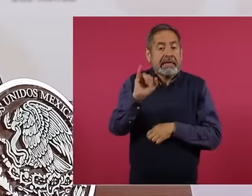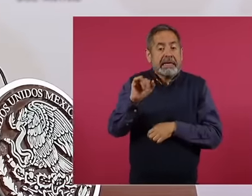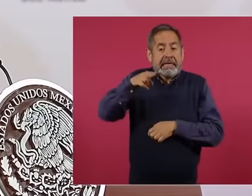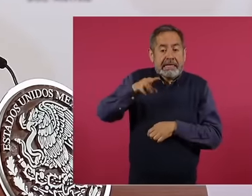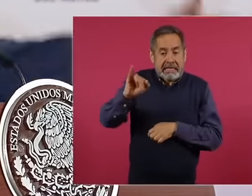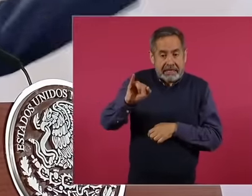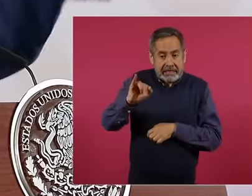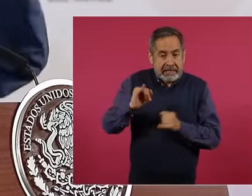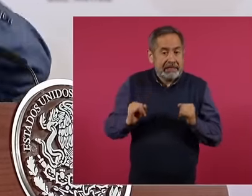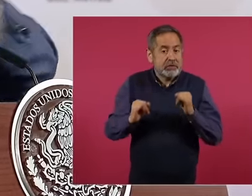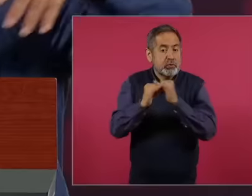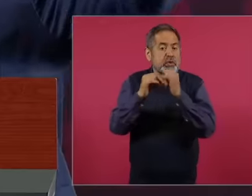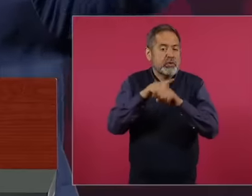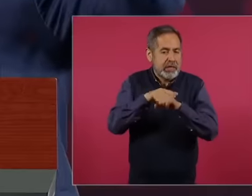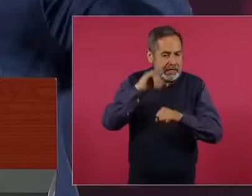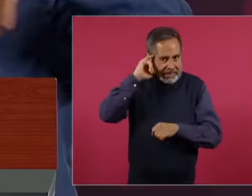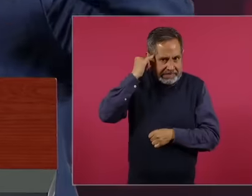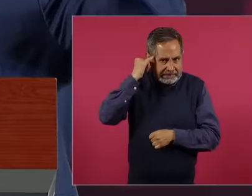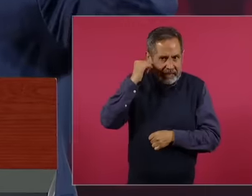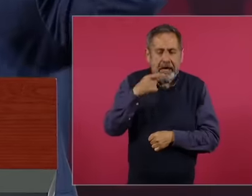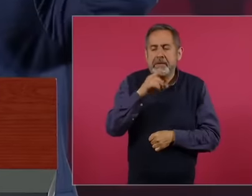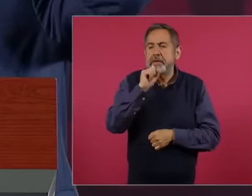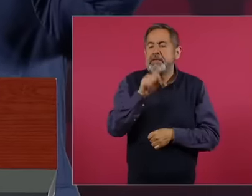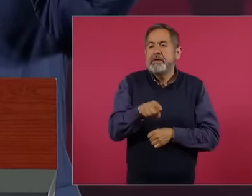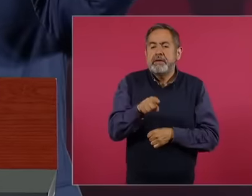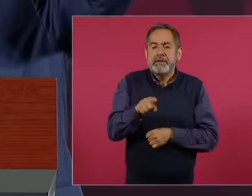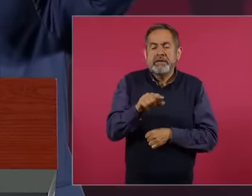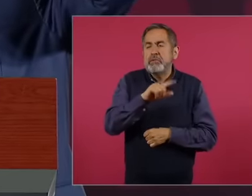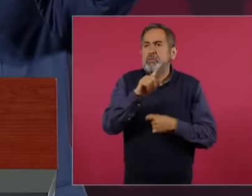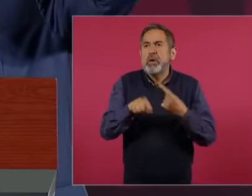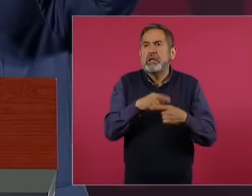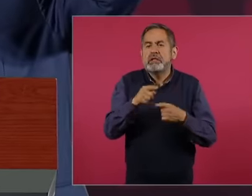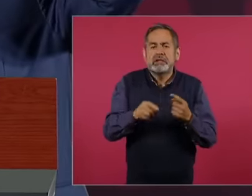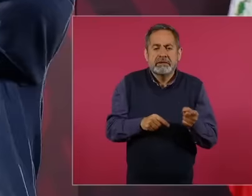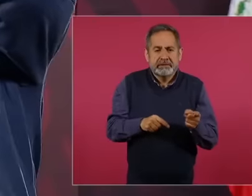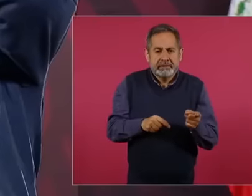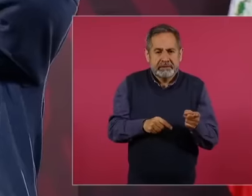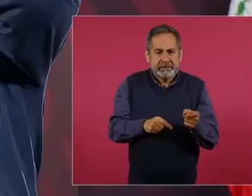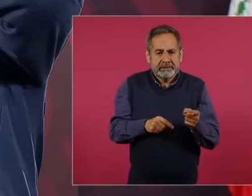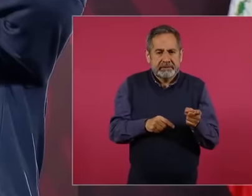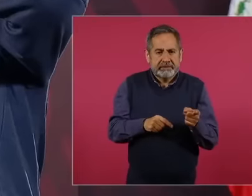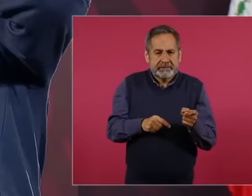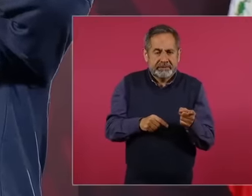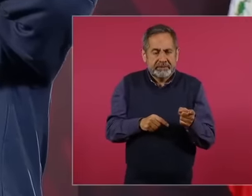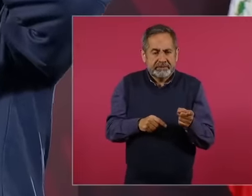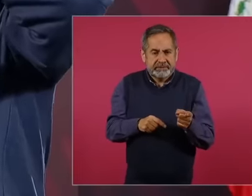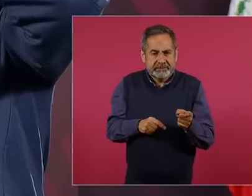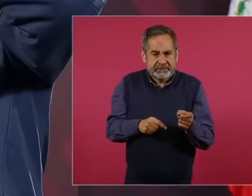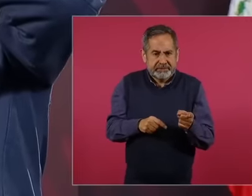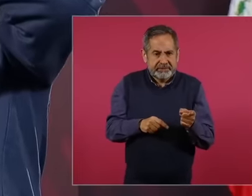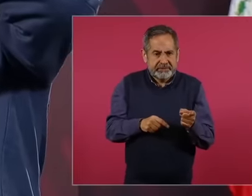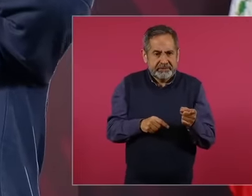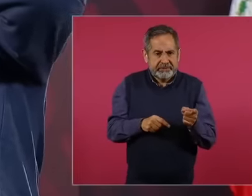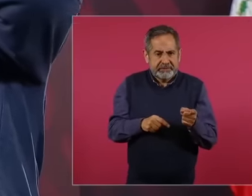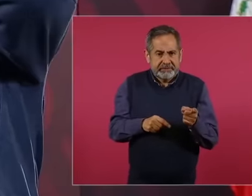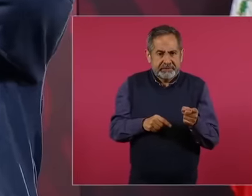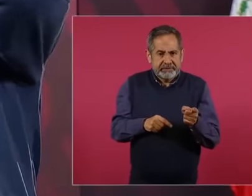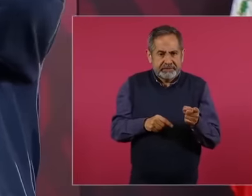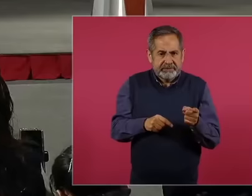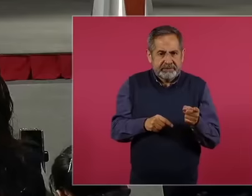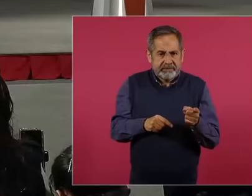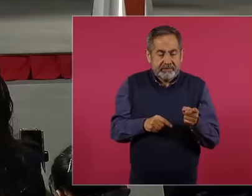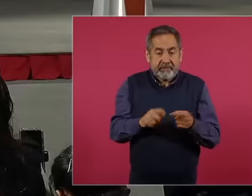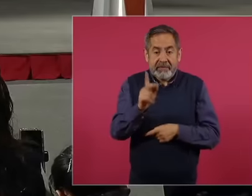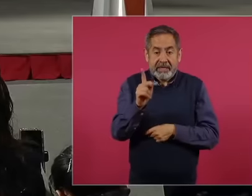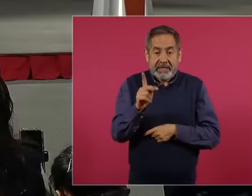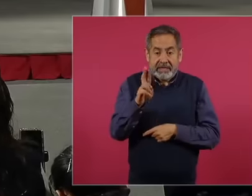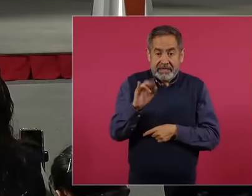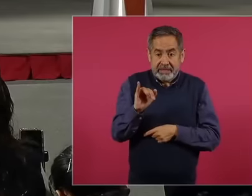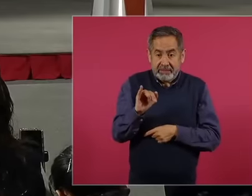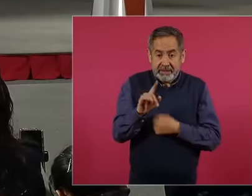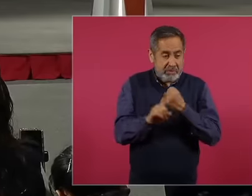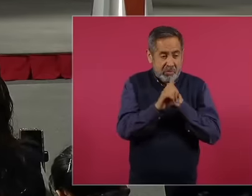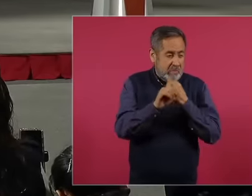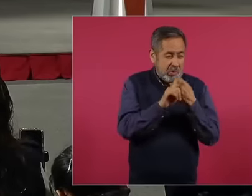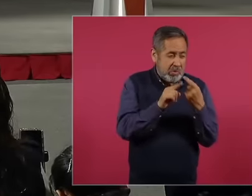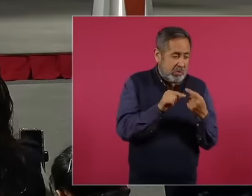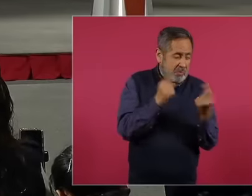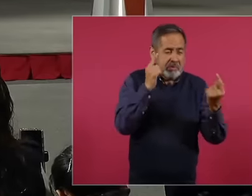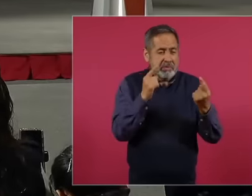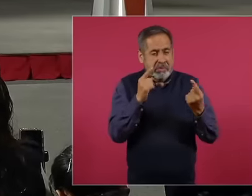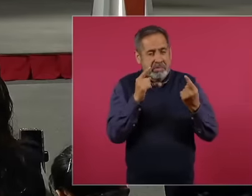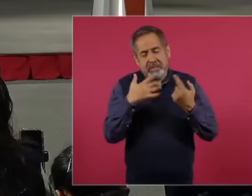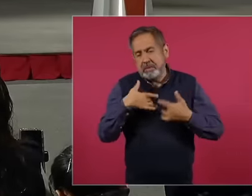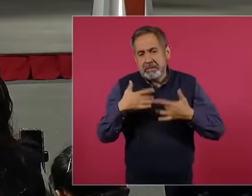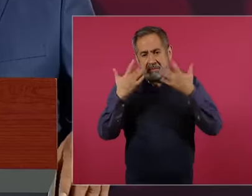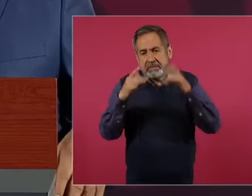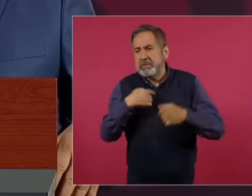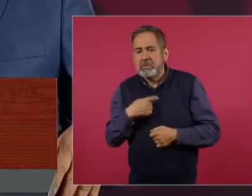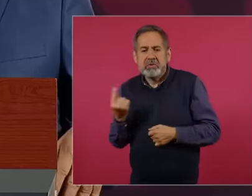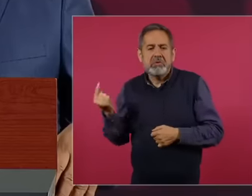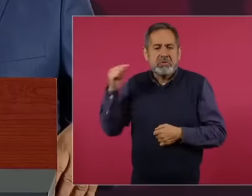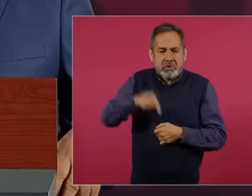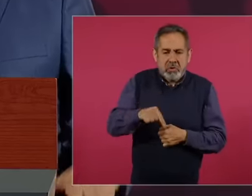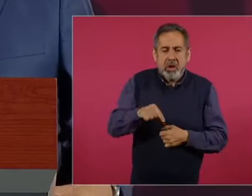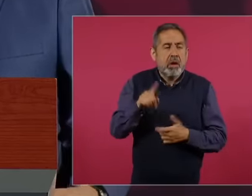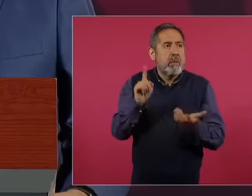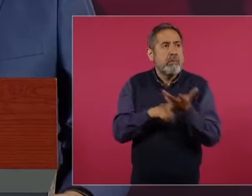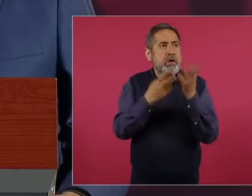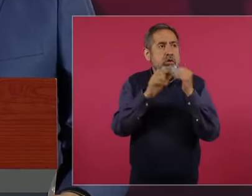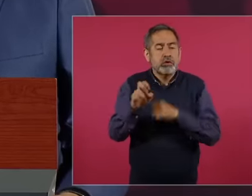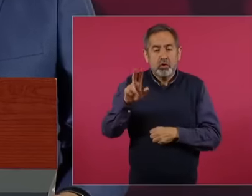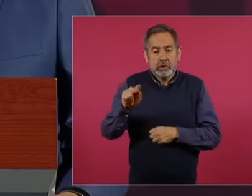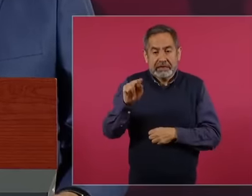then there is a break in the pri and I came back in 83 and since